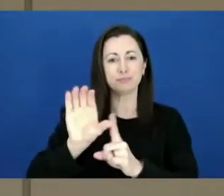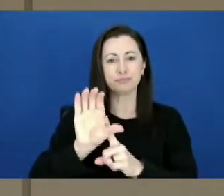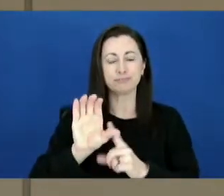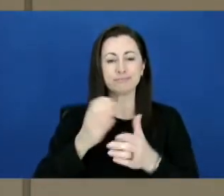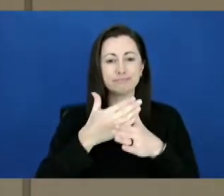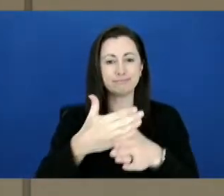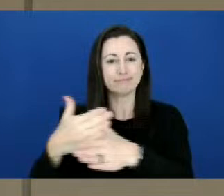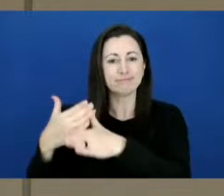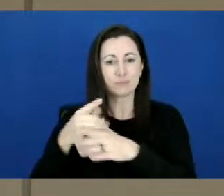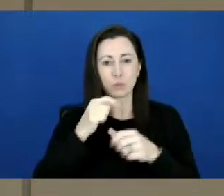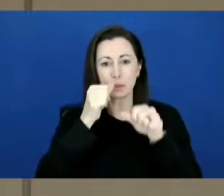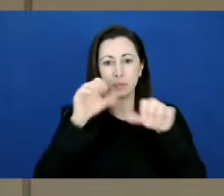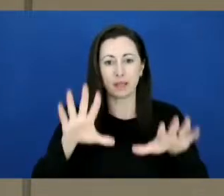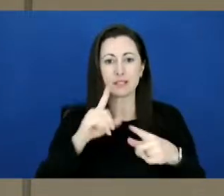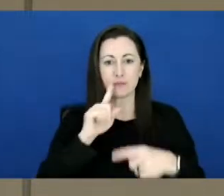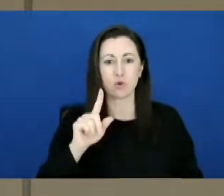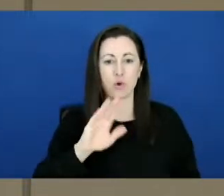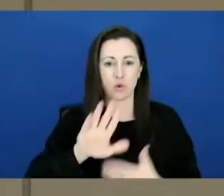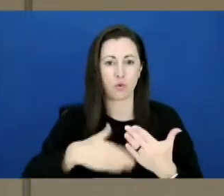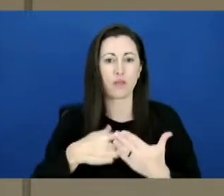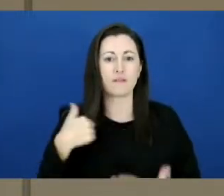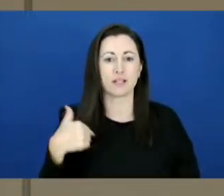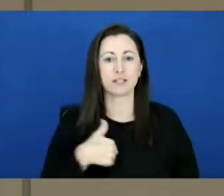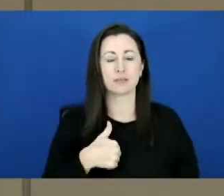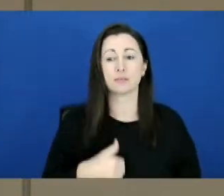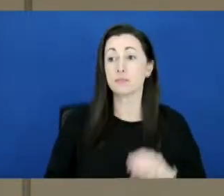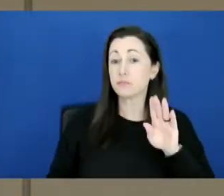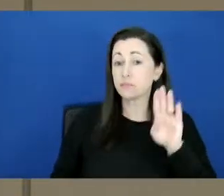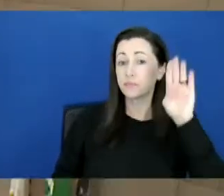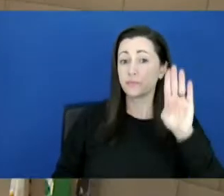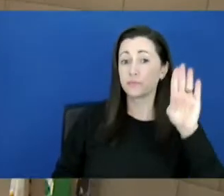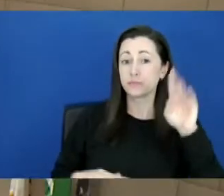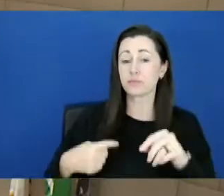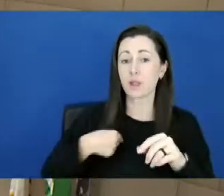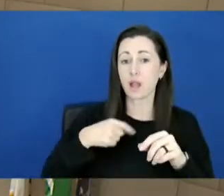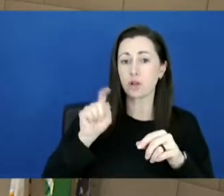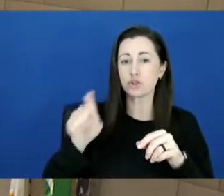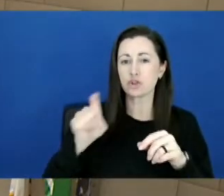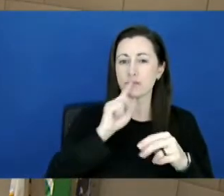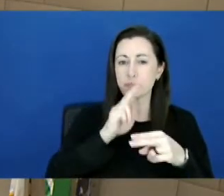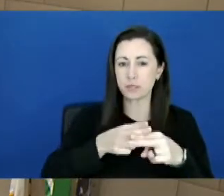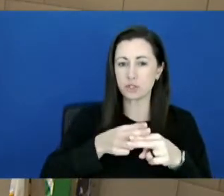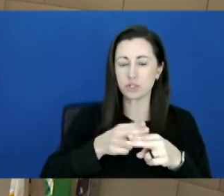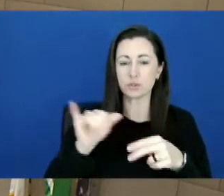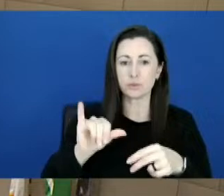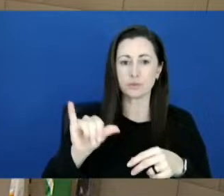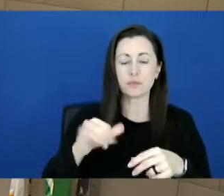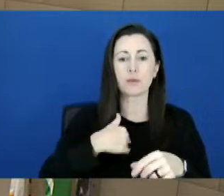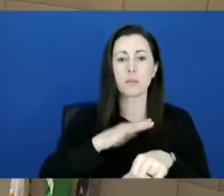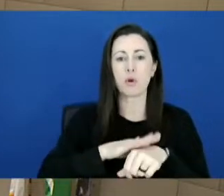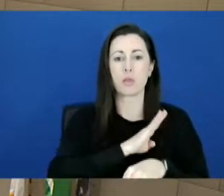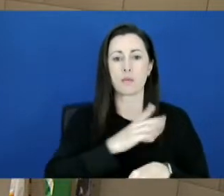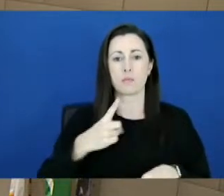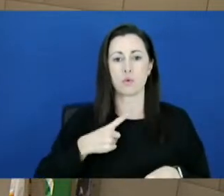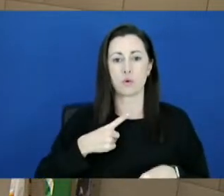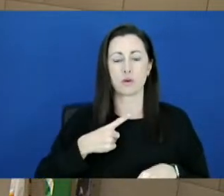SO THANK YOU FOR BRINGING THIS FORWARD BECAUSE IT'S REALLY BLESSING FOR ALL OF US.